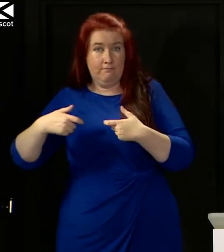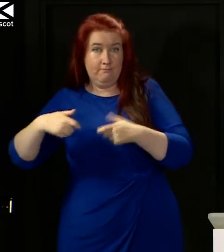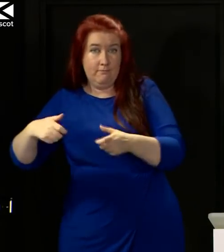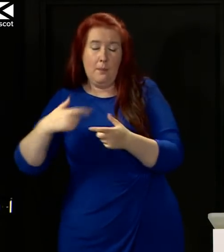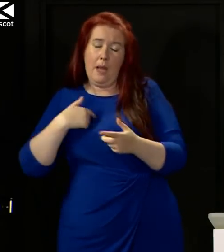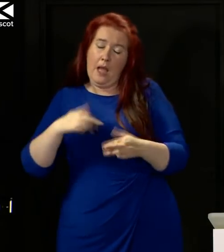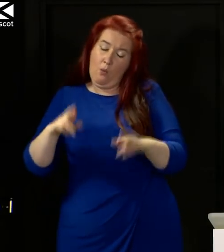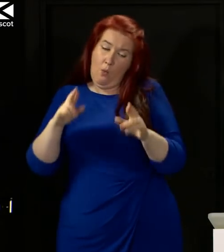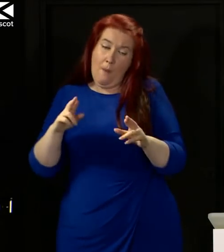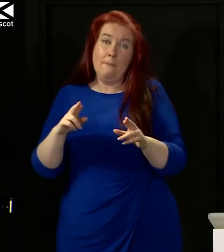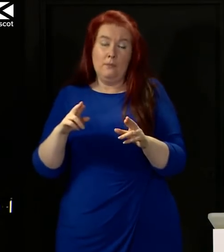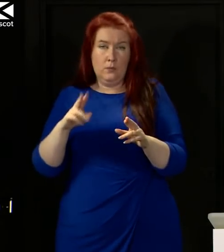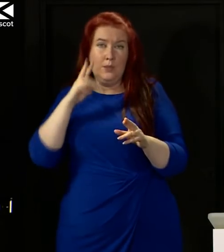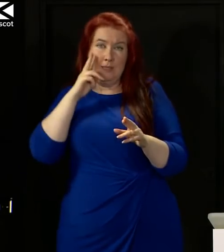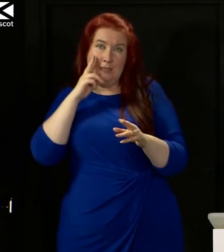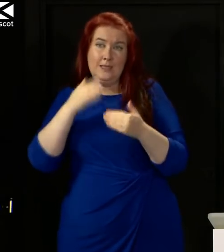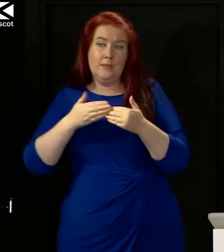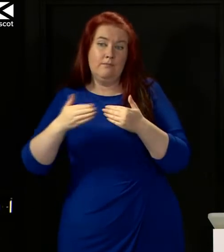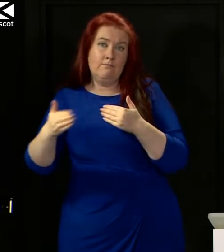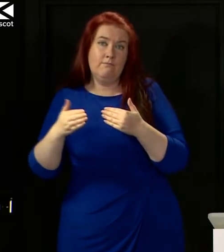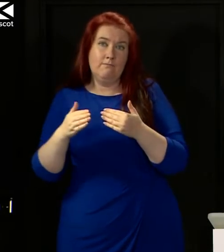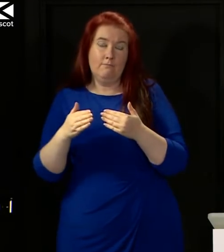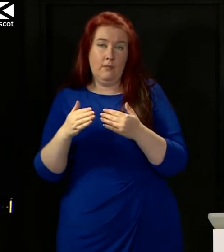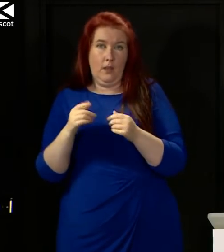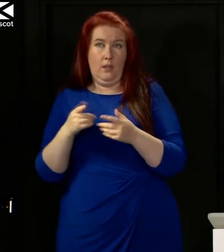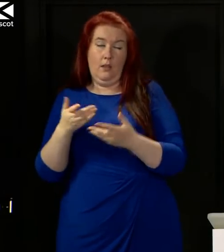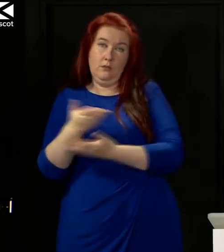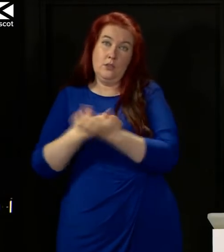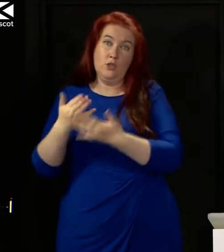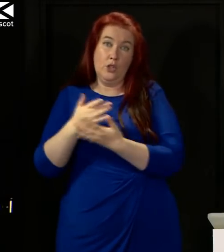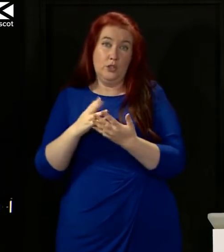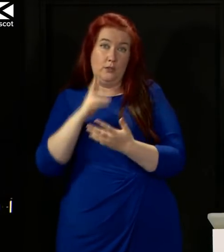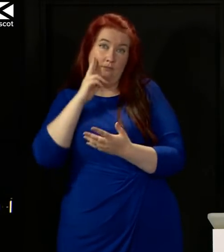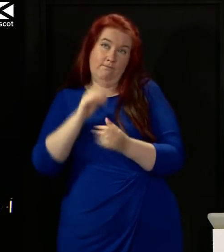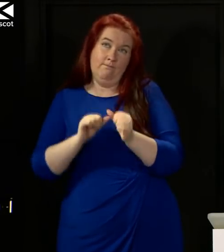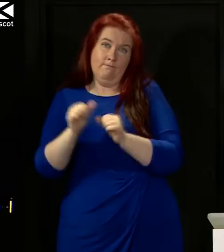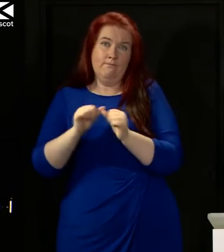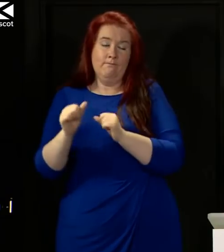hopeful that we will see a positive outcome to these discussions. As I said earlier on,